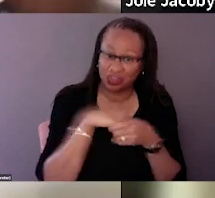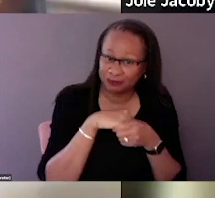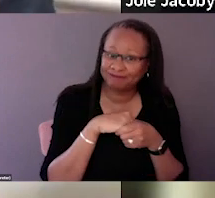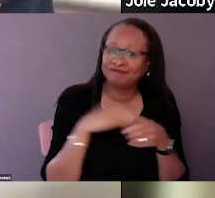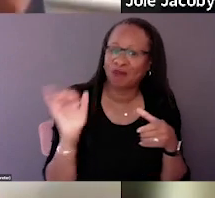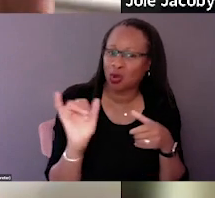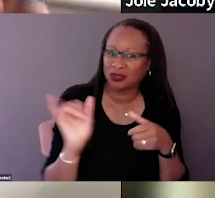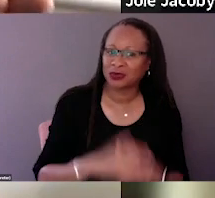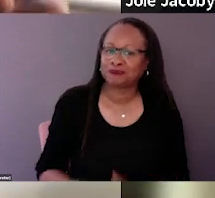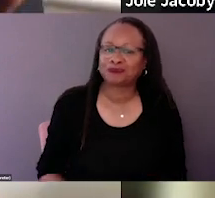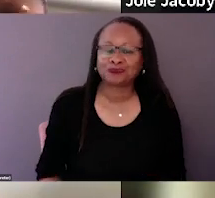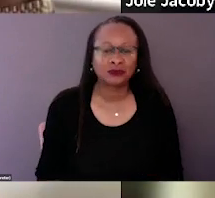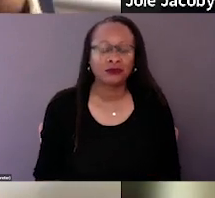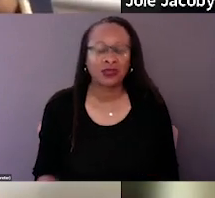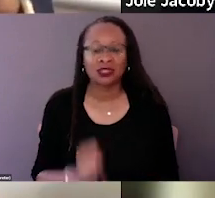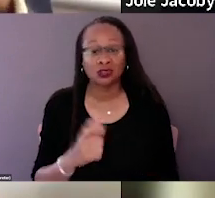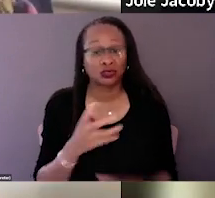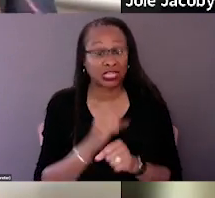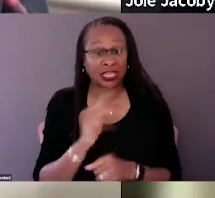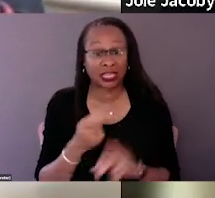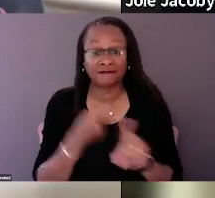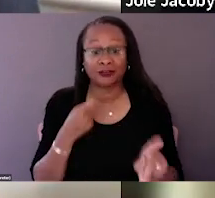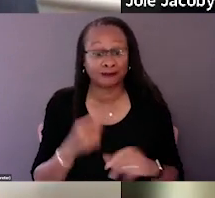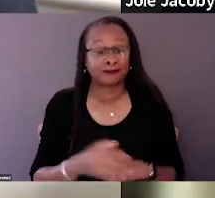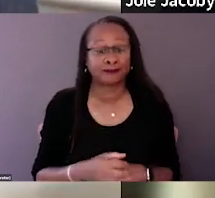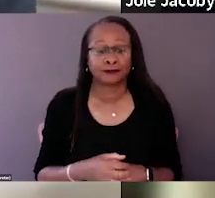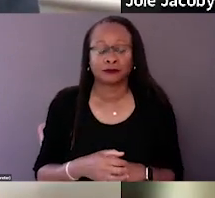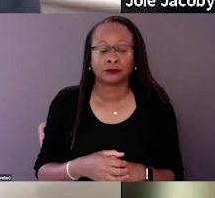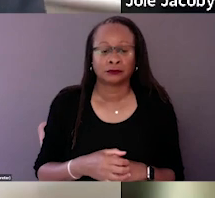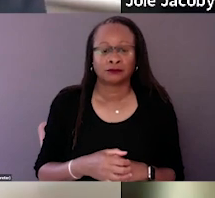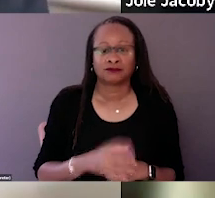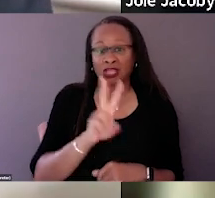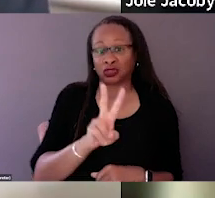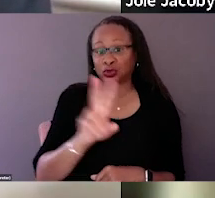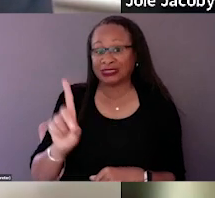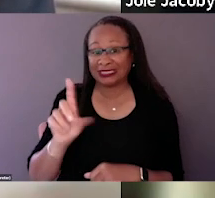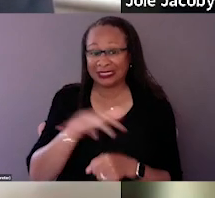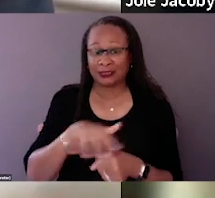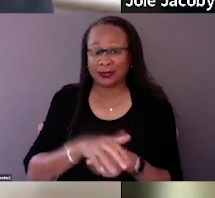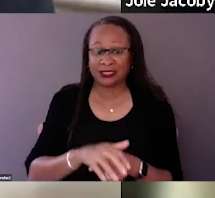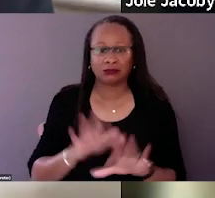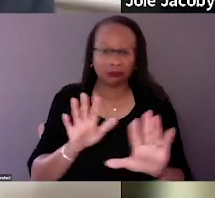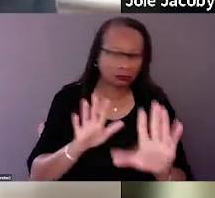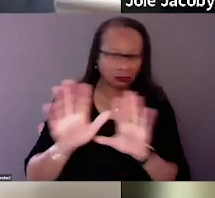'Cause you're taking it from a 2D space, even though it's a 3D space, even though film and TV is also a 2D space,